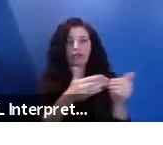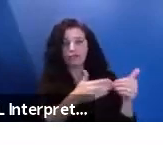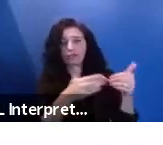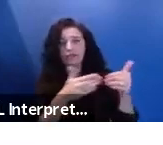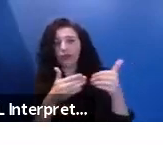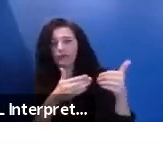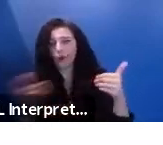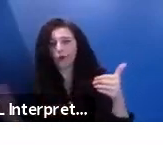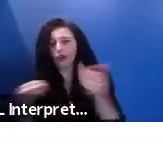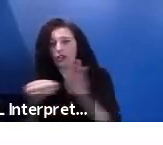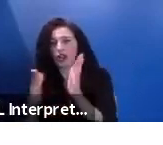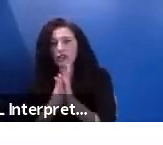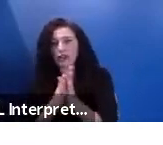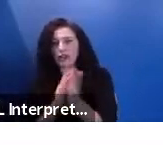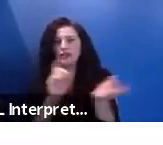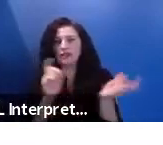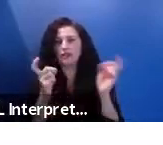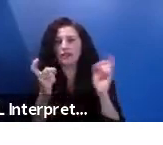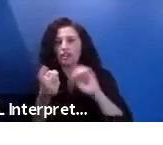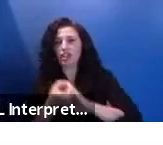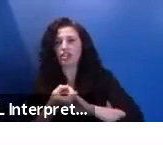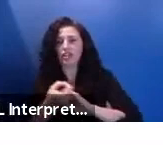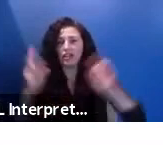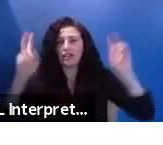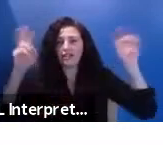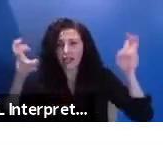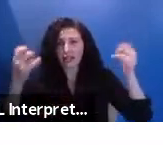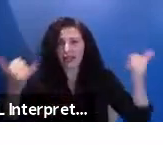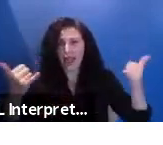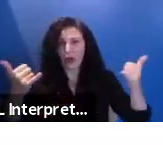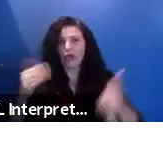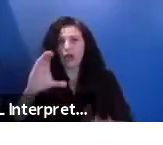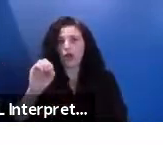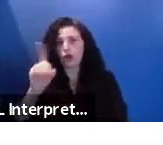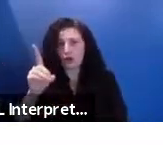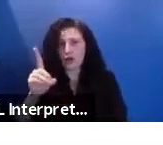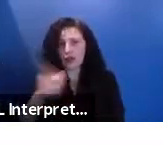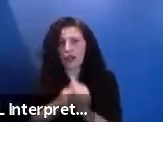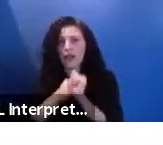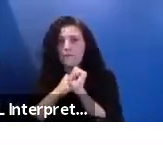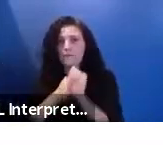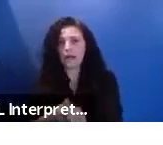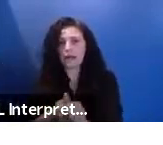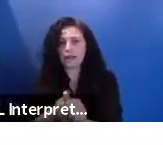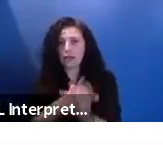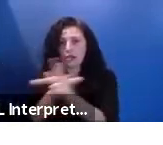the title has morphed into its final form of COVID Compliance Supervisor, although some companies will call it by other titles, most likely.